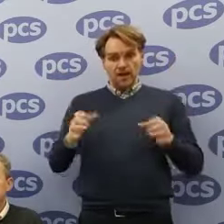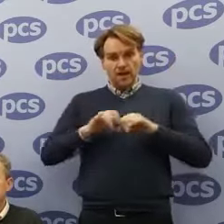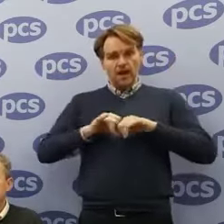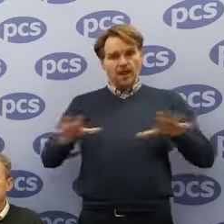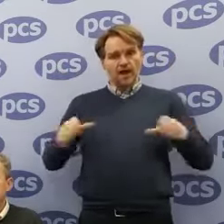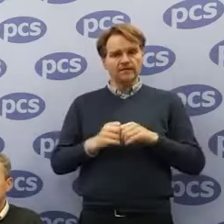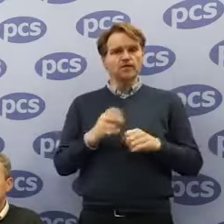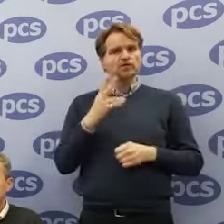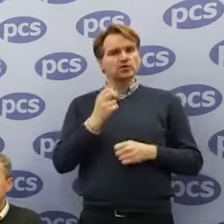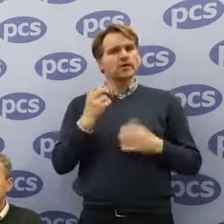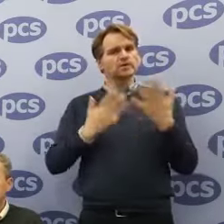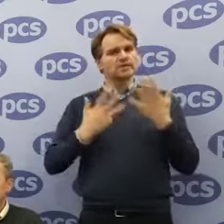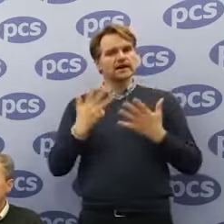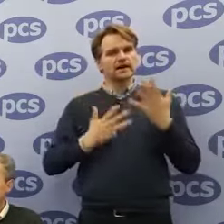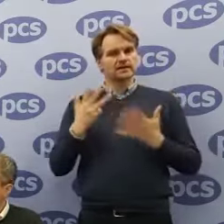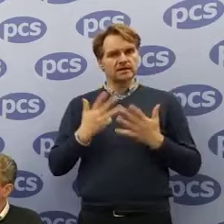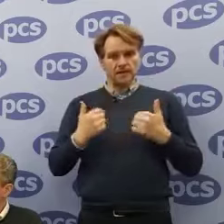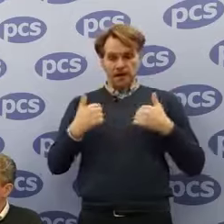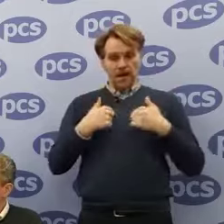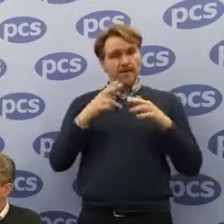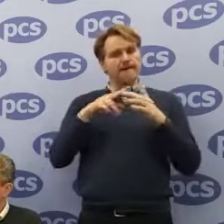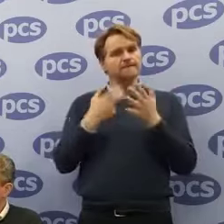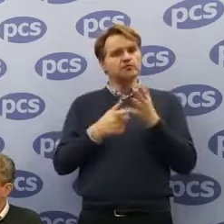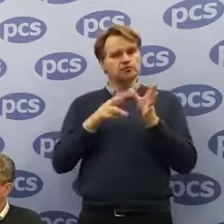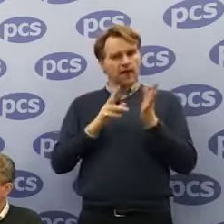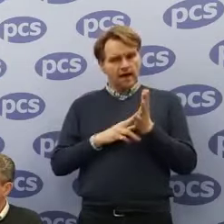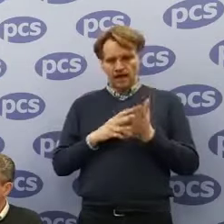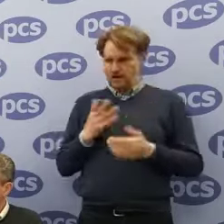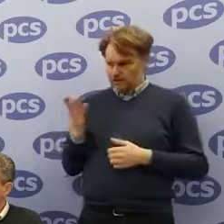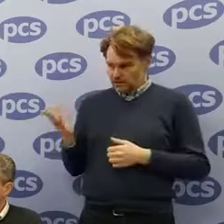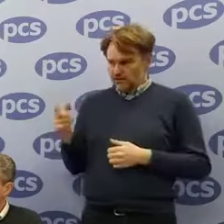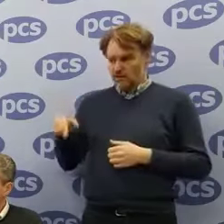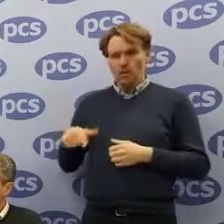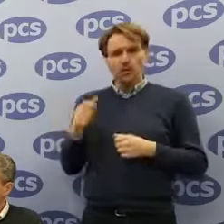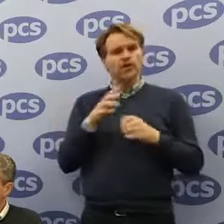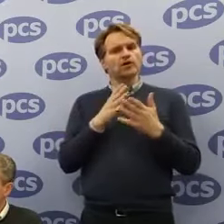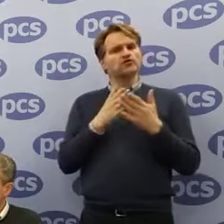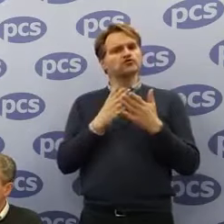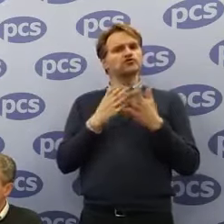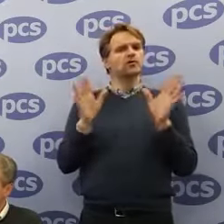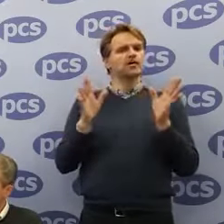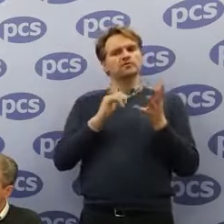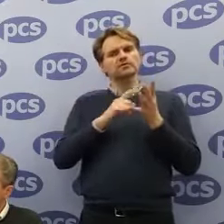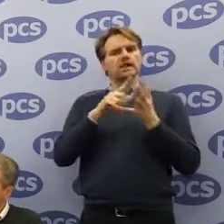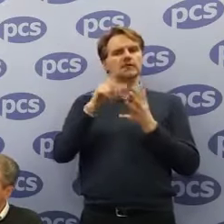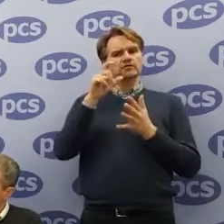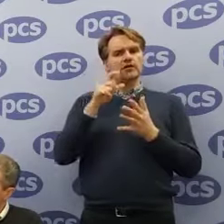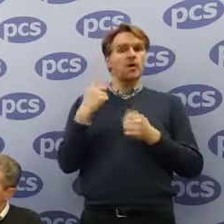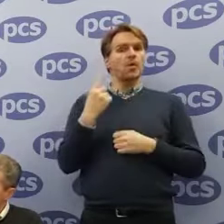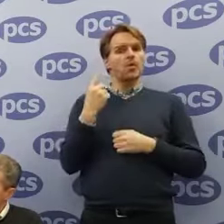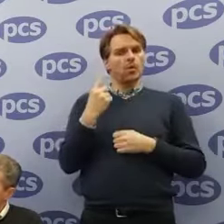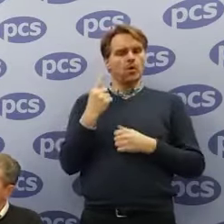Acting President and with me is our General Secretary Mark Serwotka. Please could I ask everybody watching this evening to like and share the